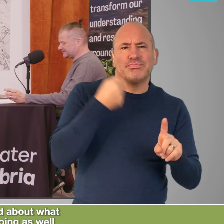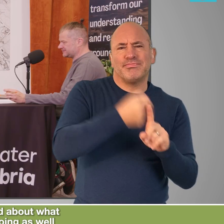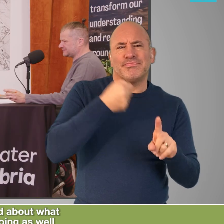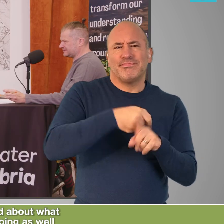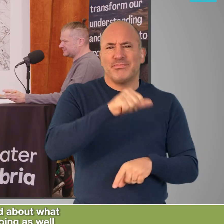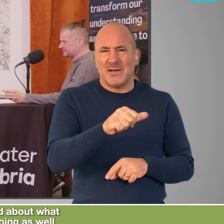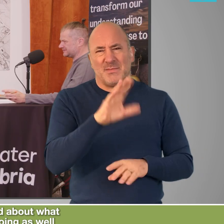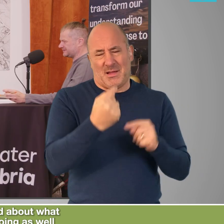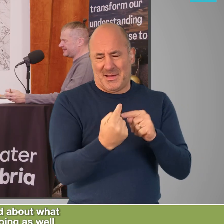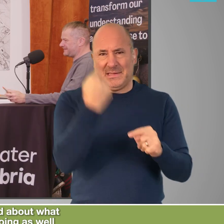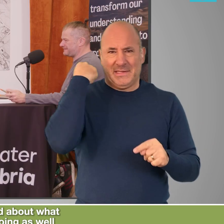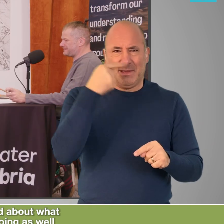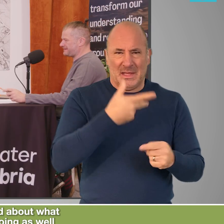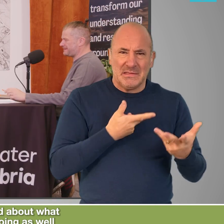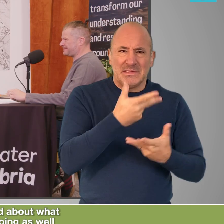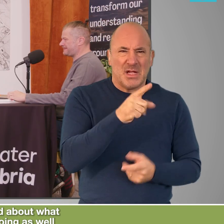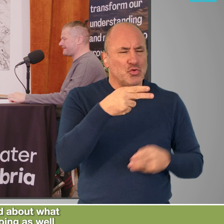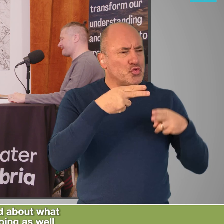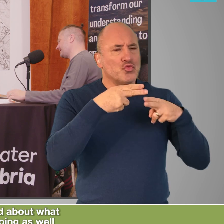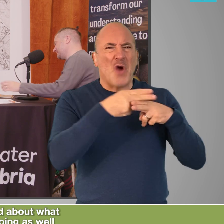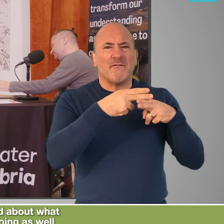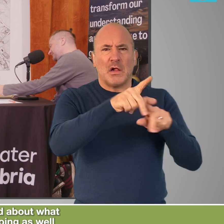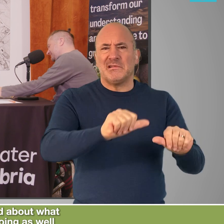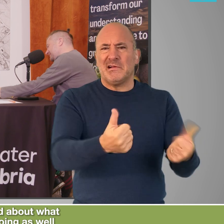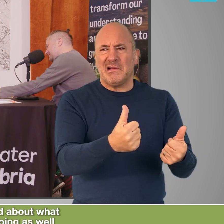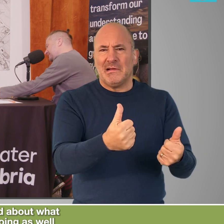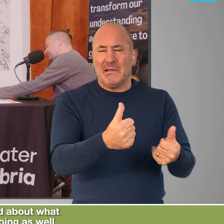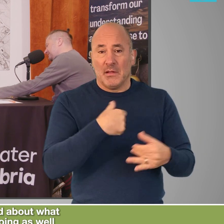last season you talked about what Sheffield has been doing as well